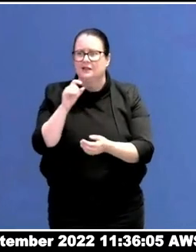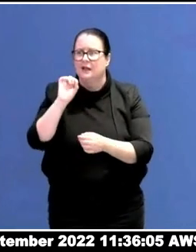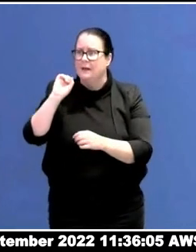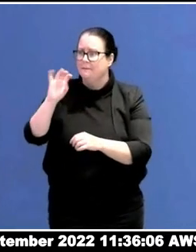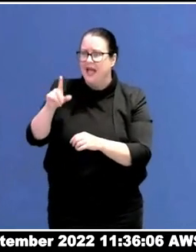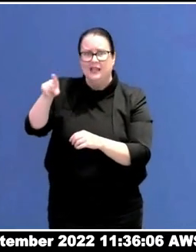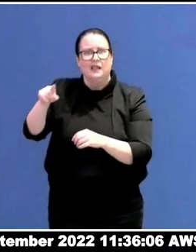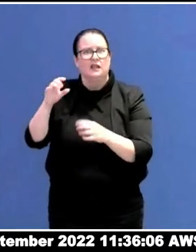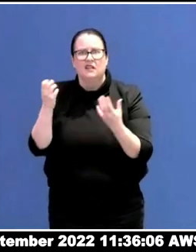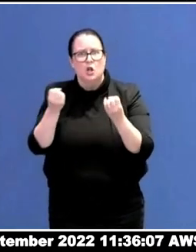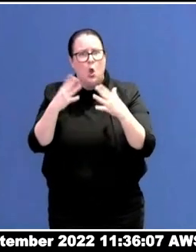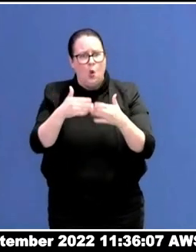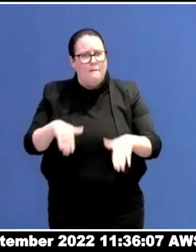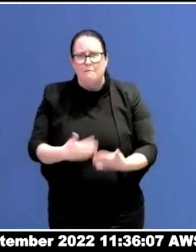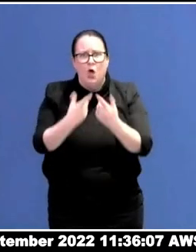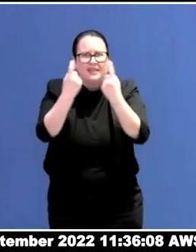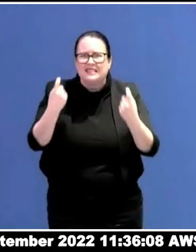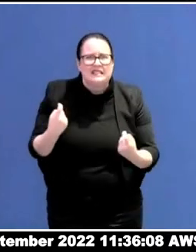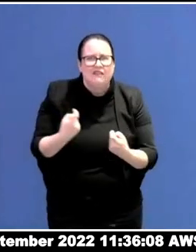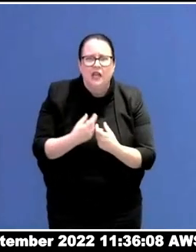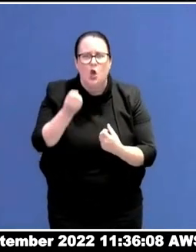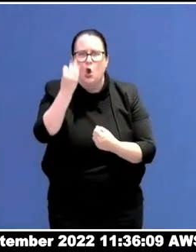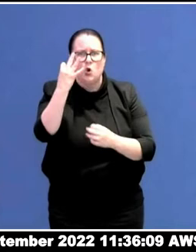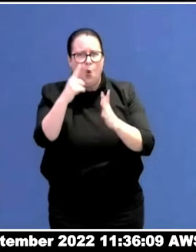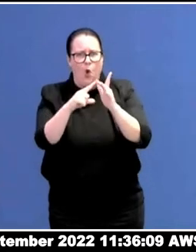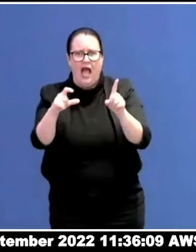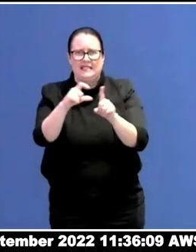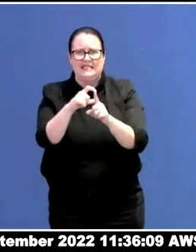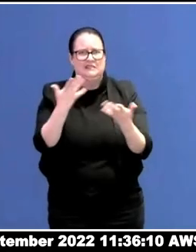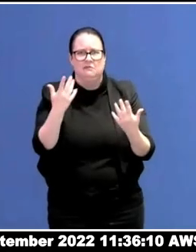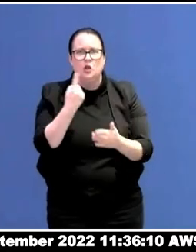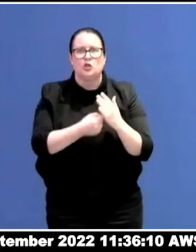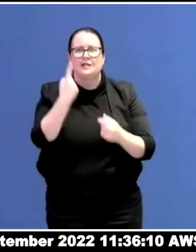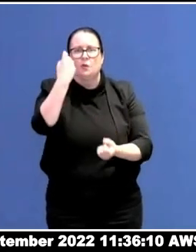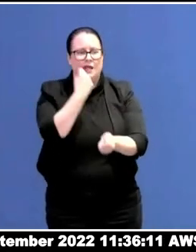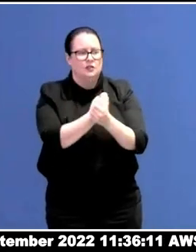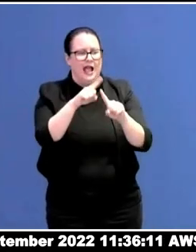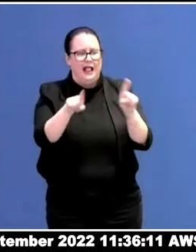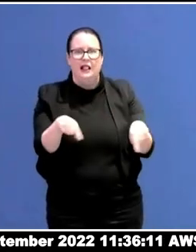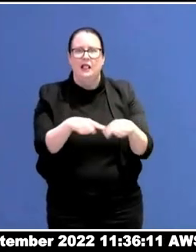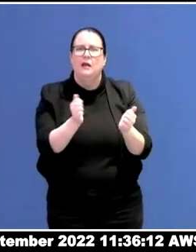He had no photo ID except a little piece of paper that Department of Corrective Services give you upon release.